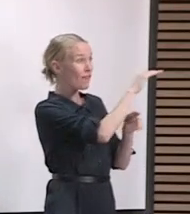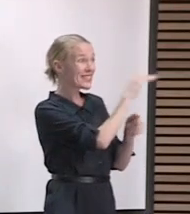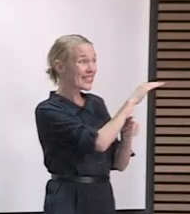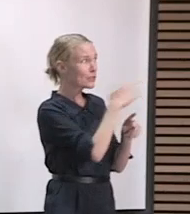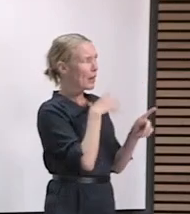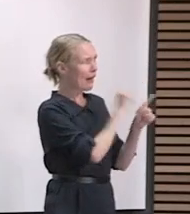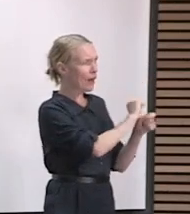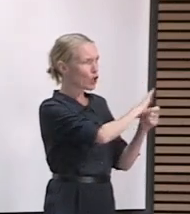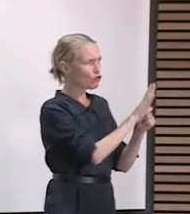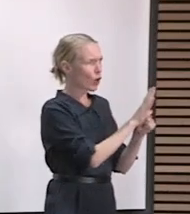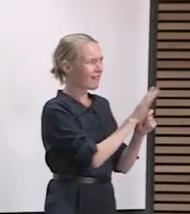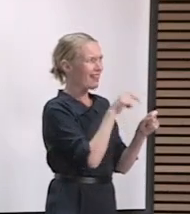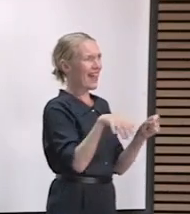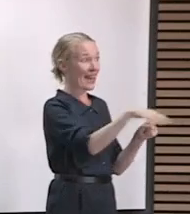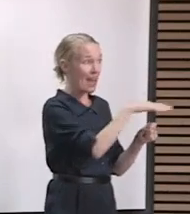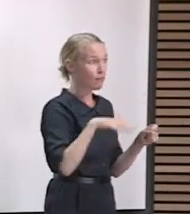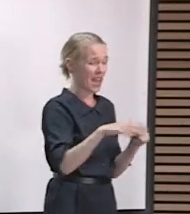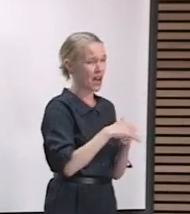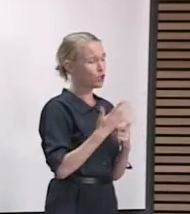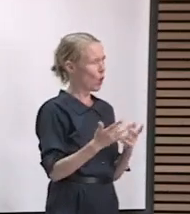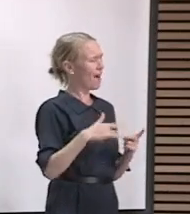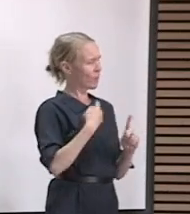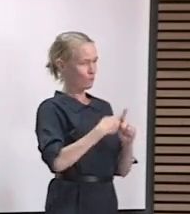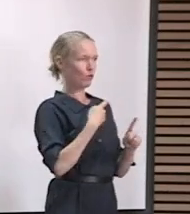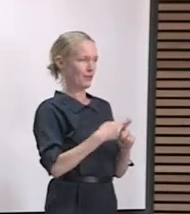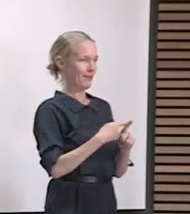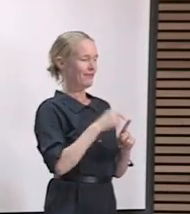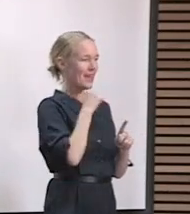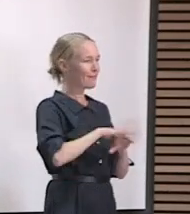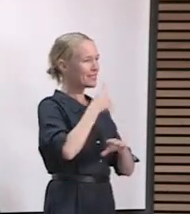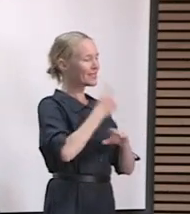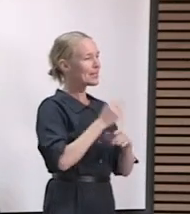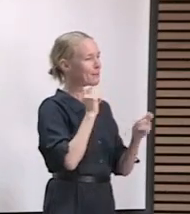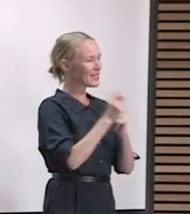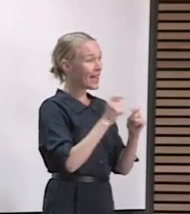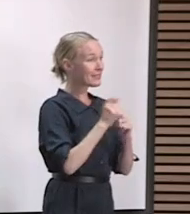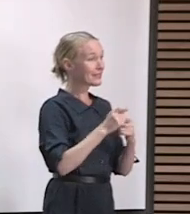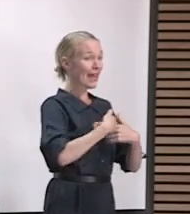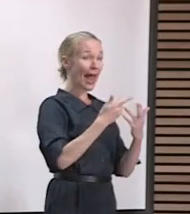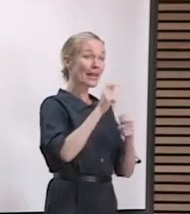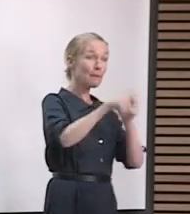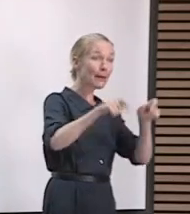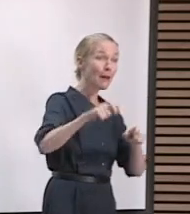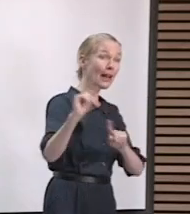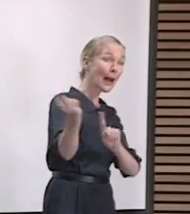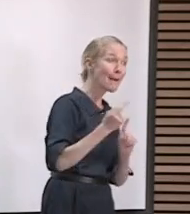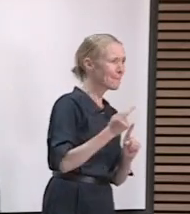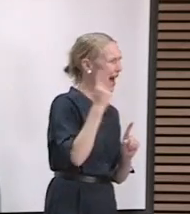arrived in another country overseas. So I don't have any sense that there will be a lack of willingness of people